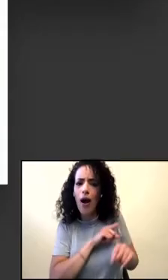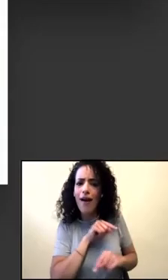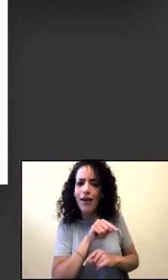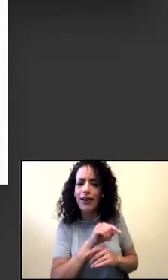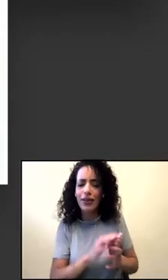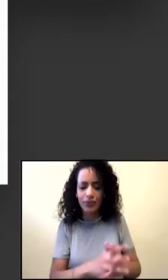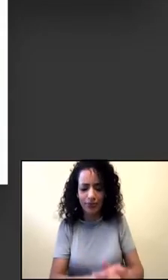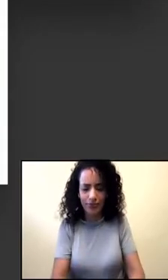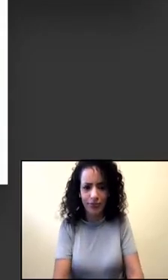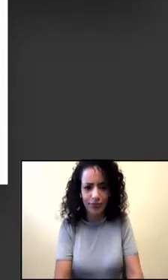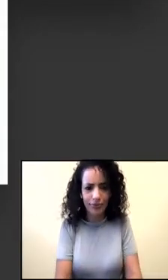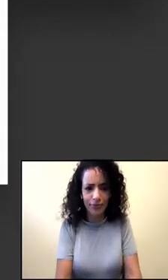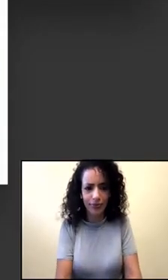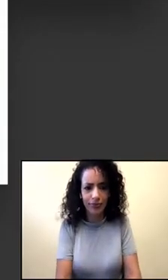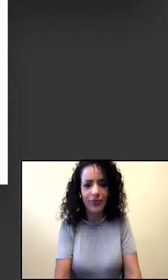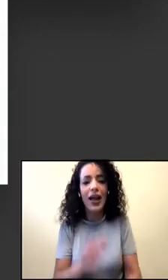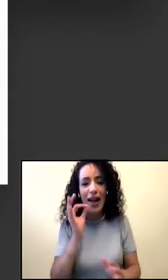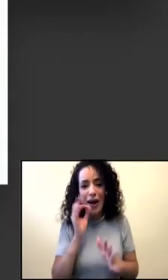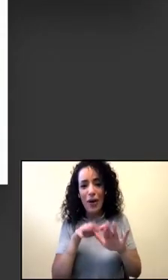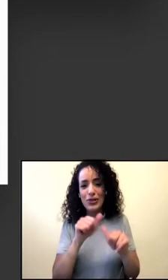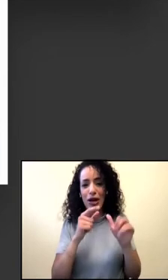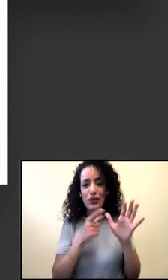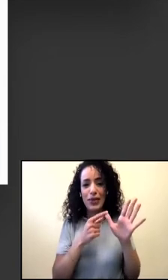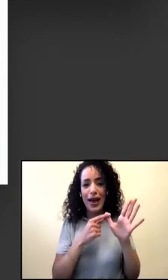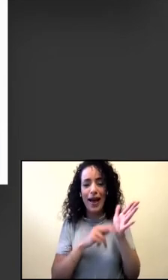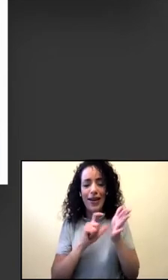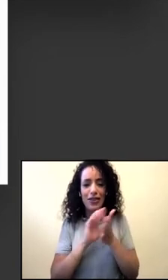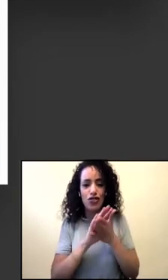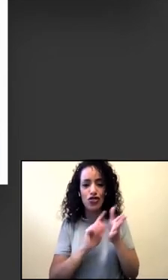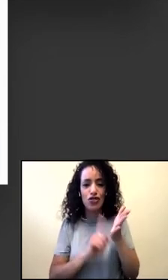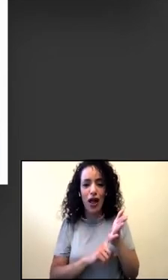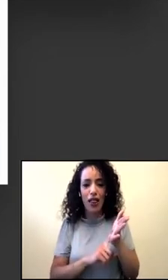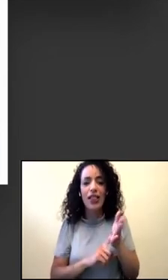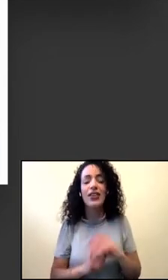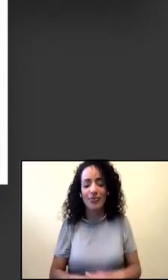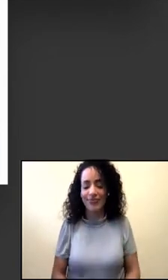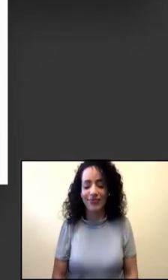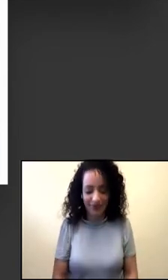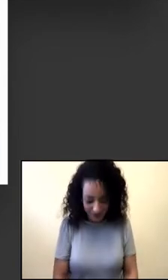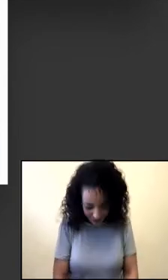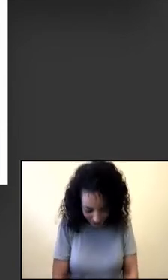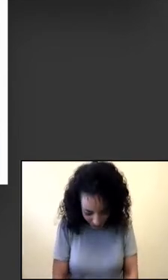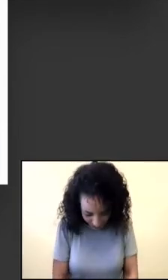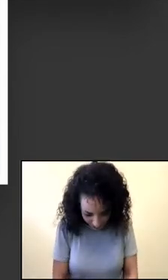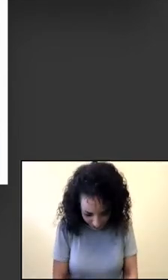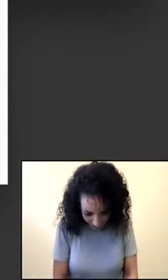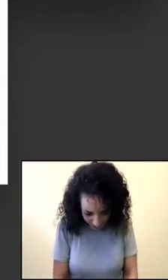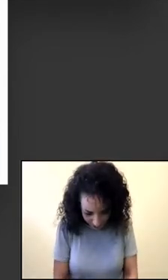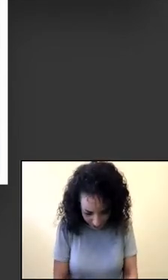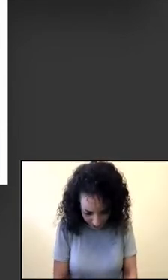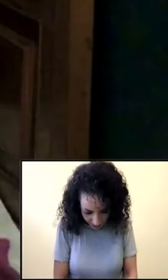So, sorry, Aanchal, if I start with you. Actually this is one of the most important questions that i